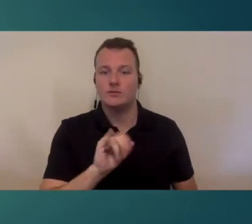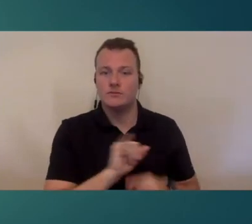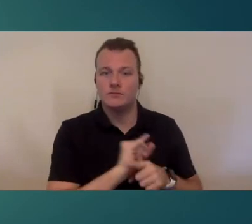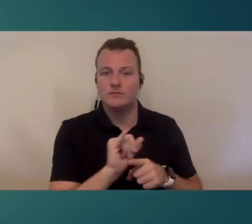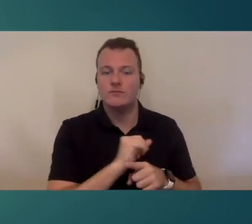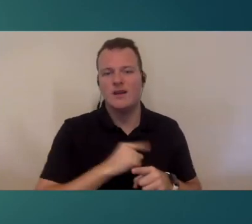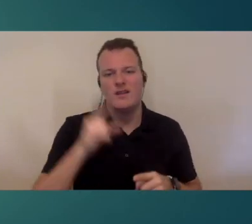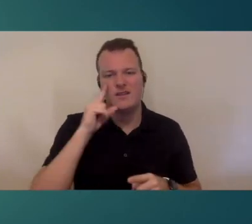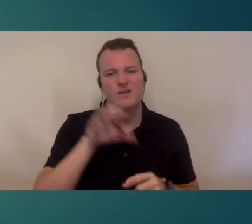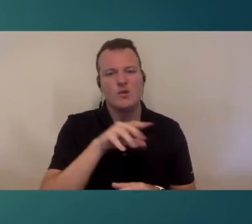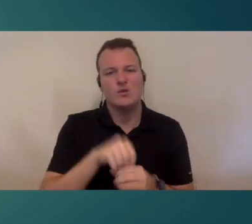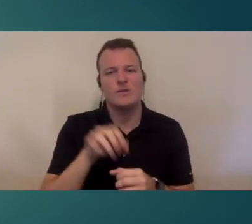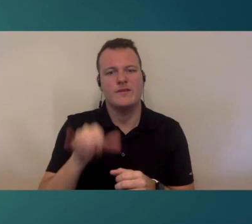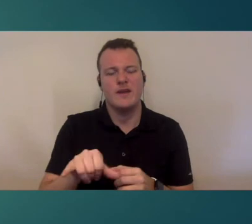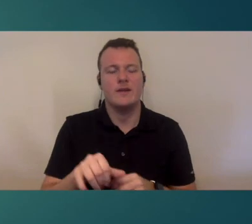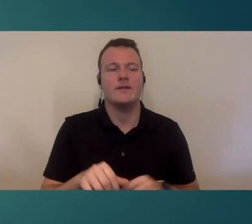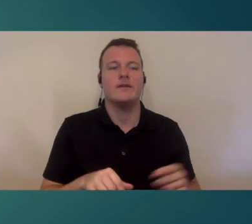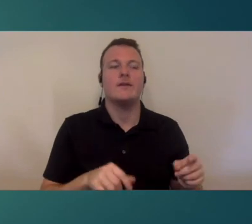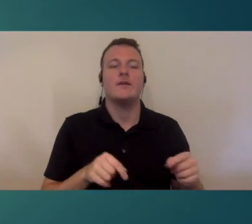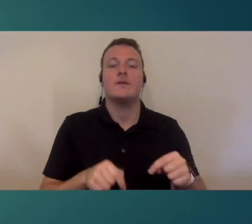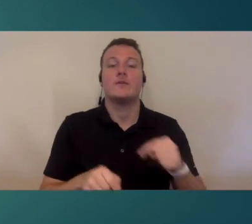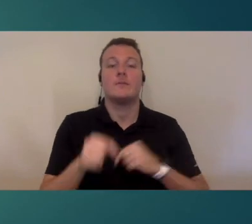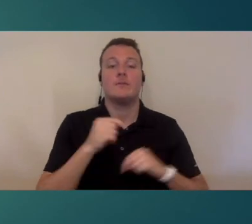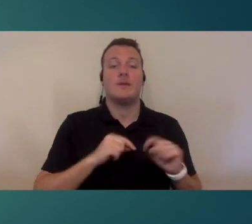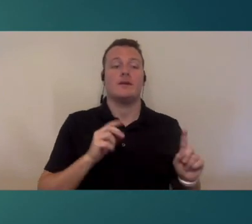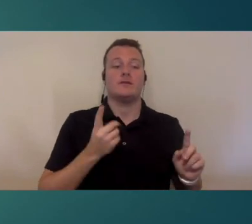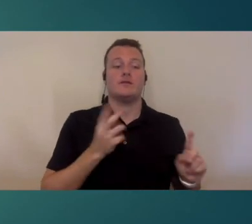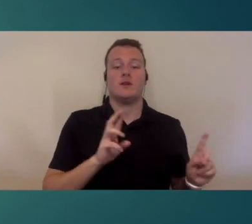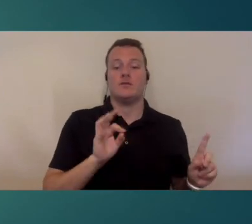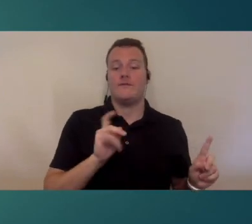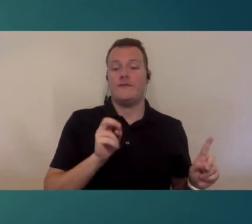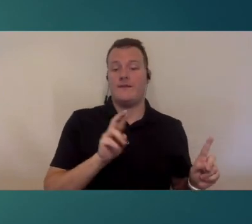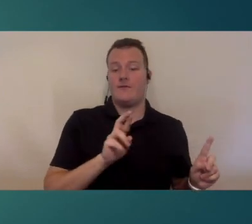question with what Dr. Megann Faivre said, maybe you have somebody that you work